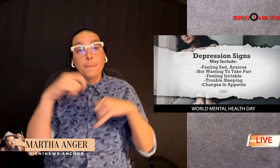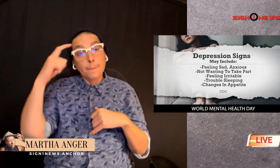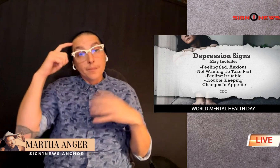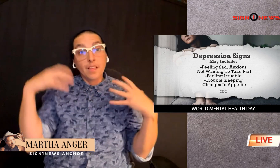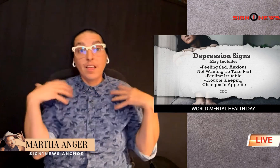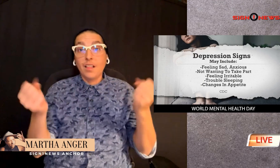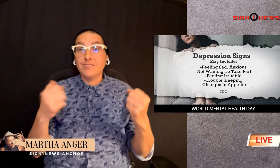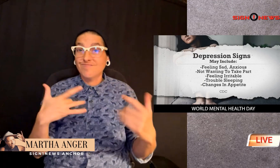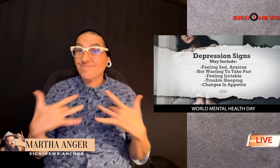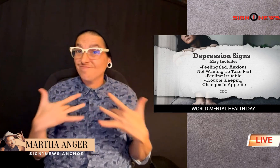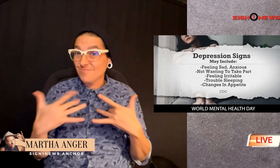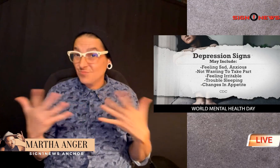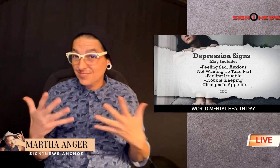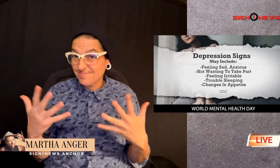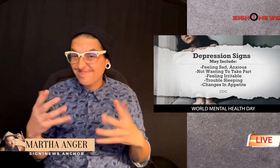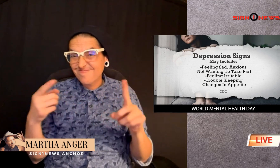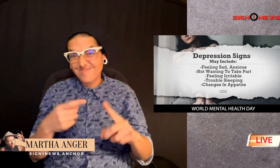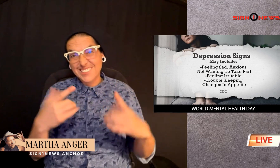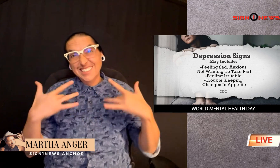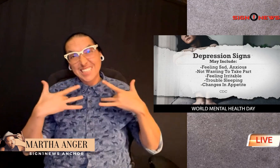Another common mental health concern is depression.